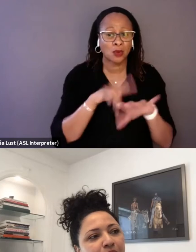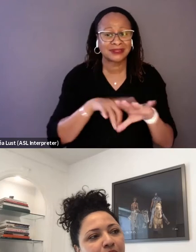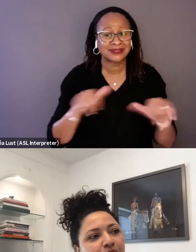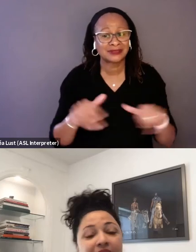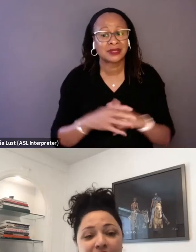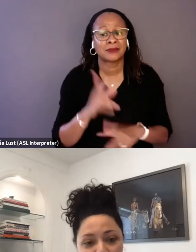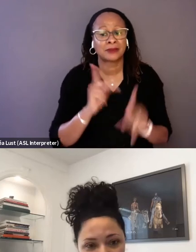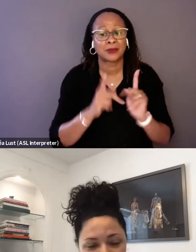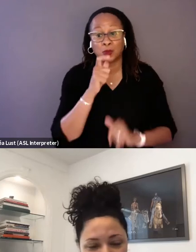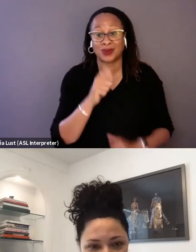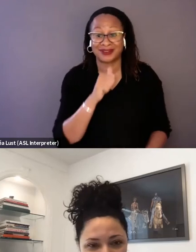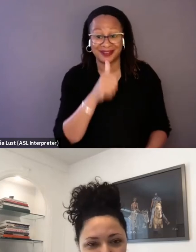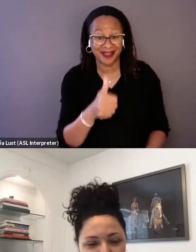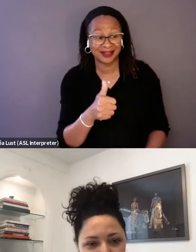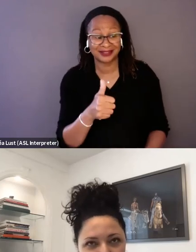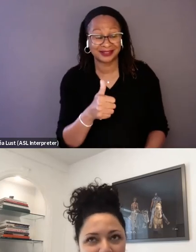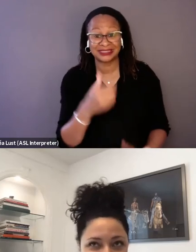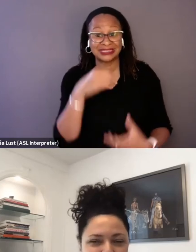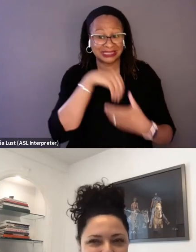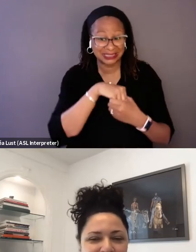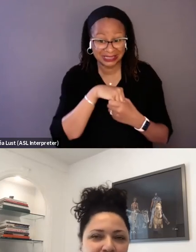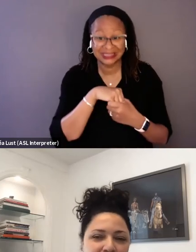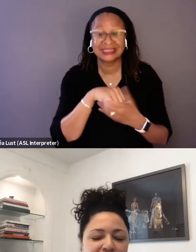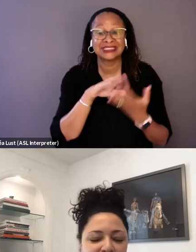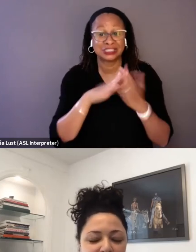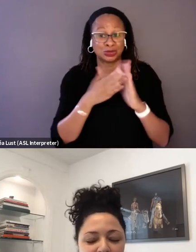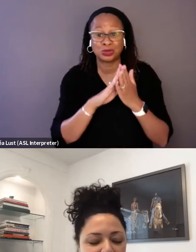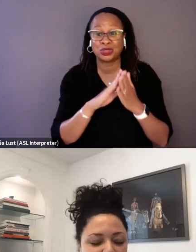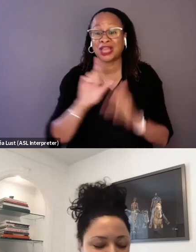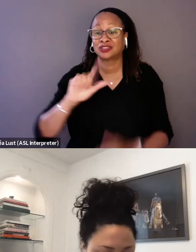who are not within the queer, sorry, let me say that again.